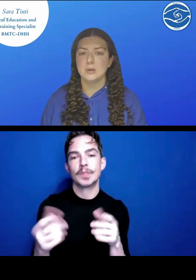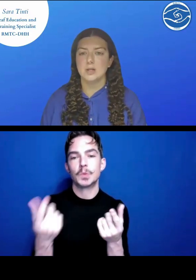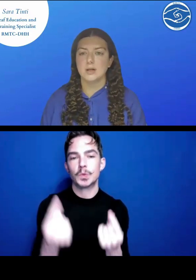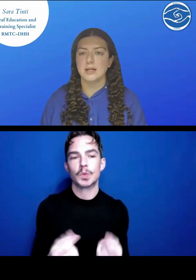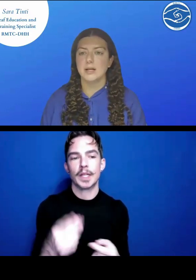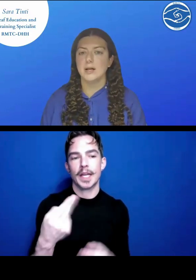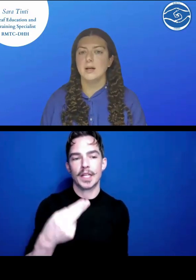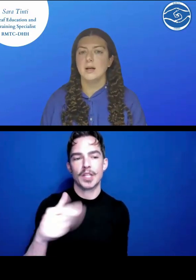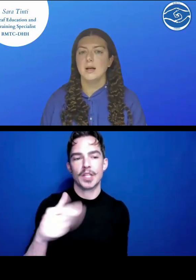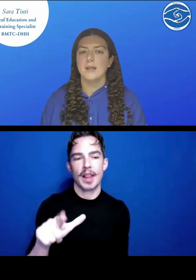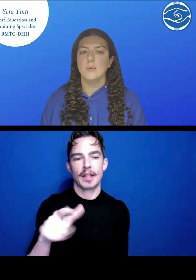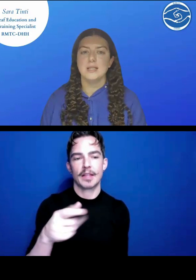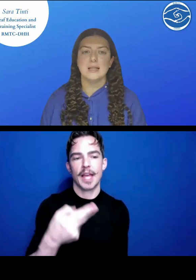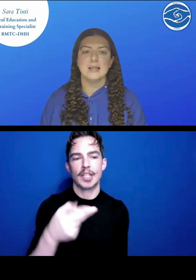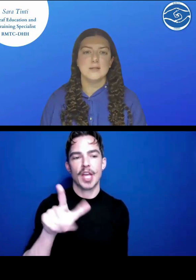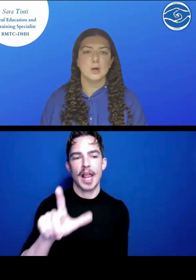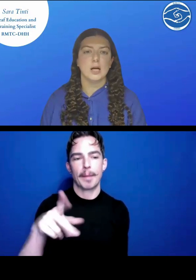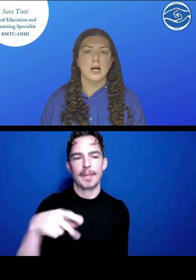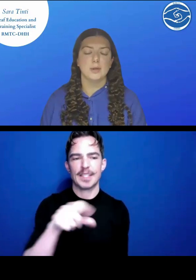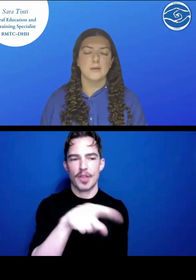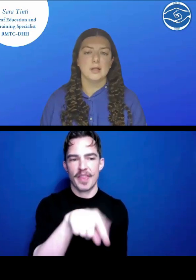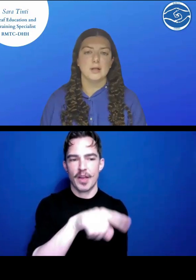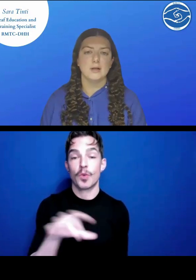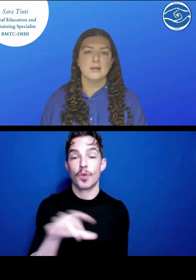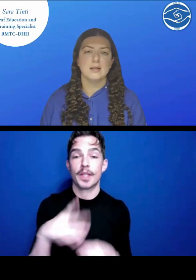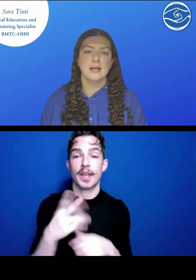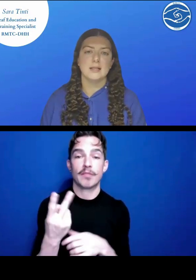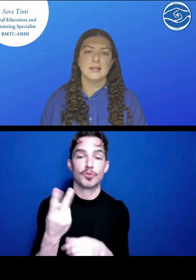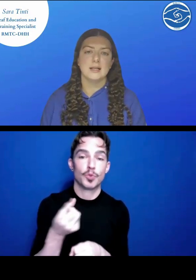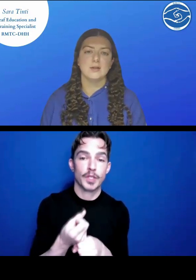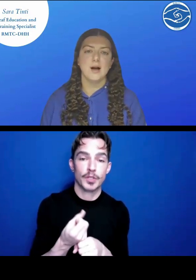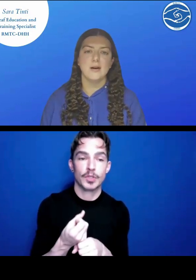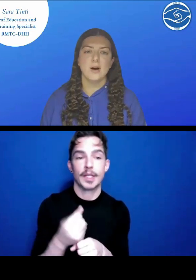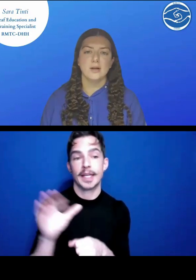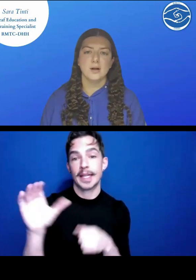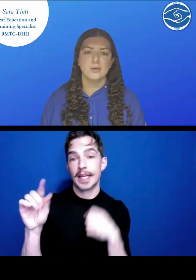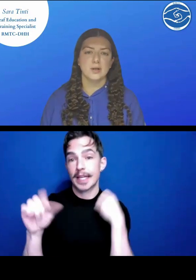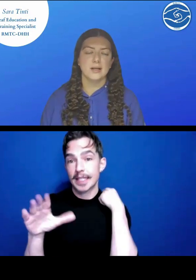those ones are in here. And we did this for a couple of years. Candace did a lot of hard hard